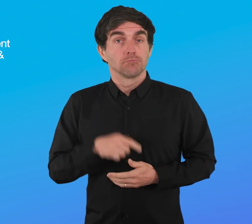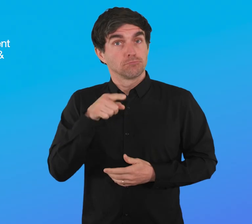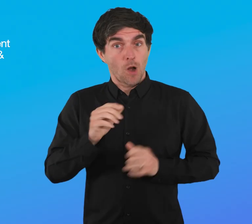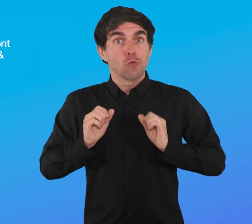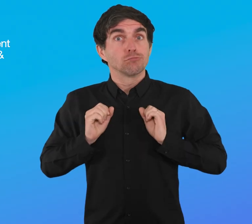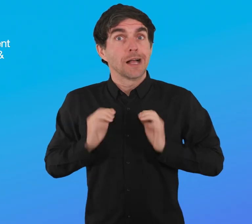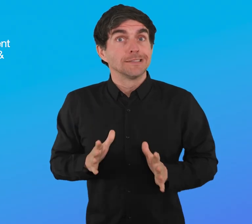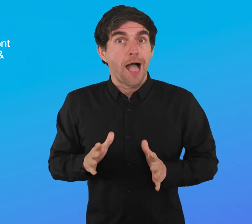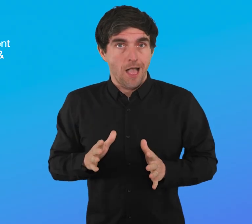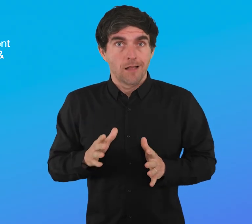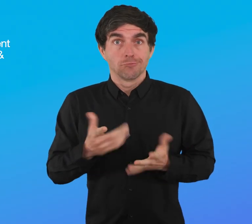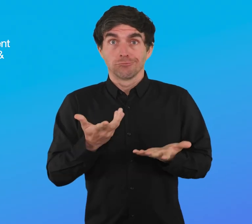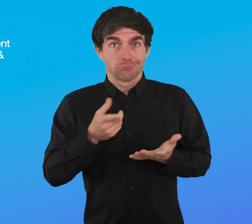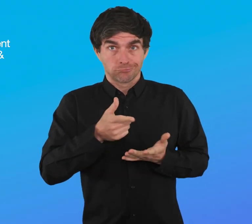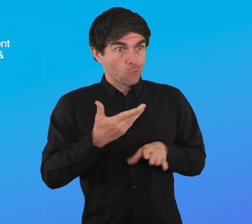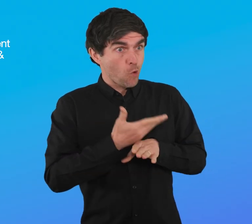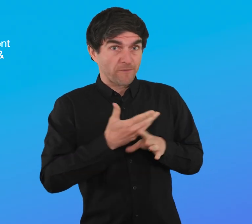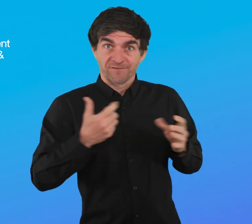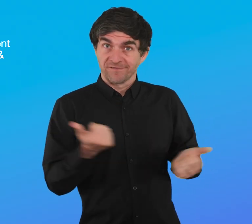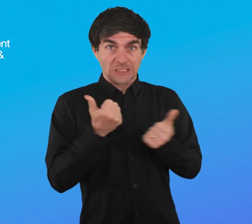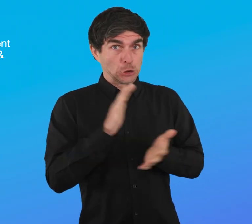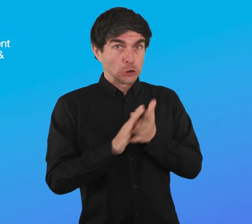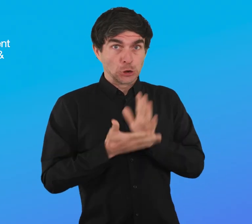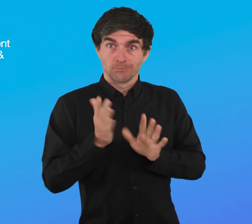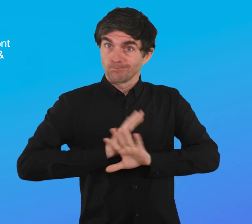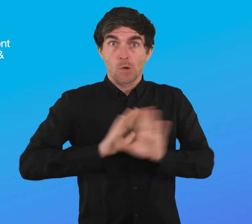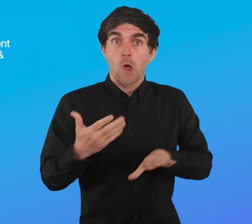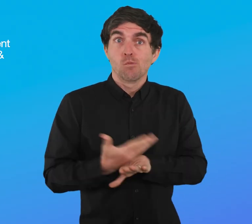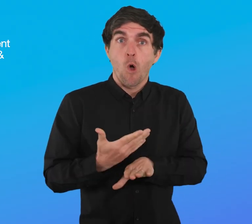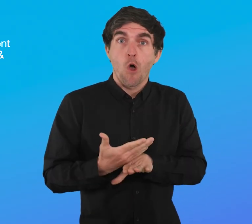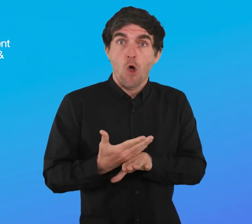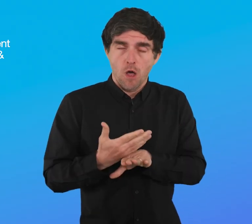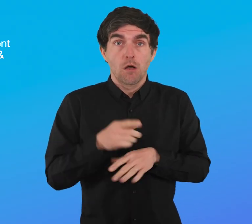You retire when you leave your job and stop working.